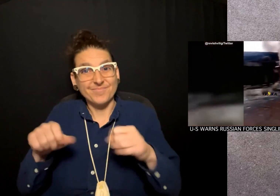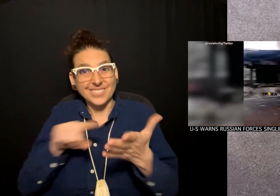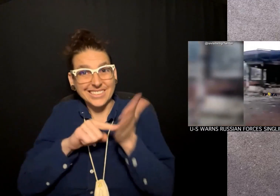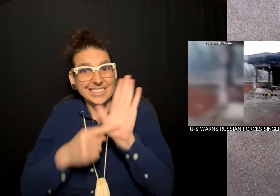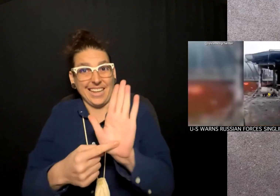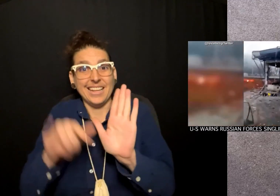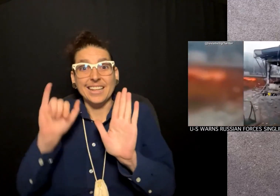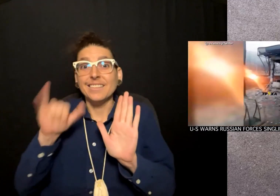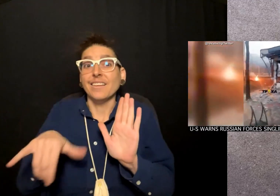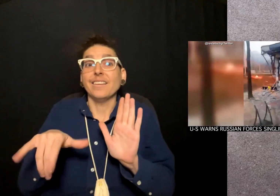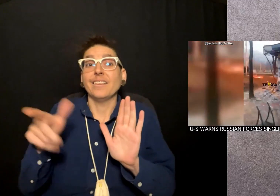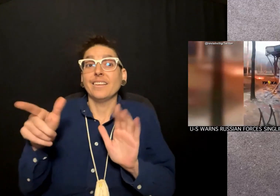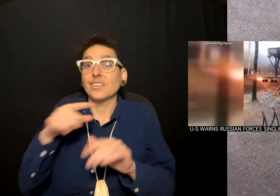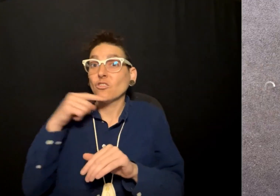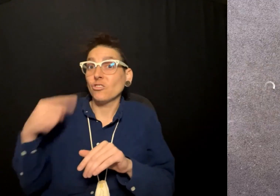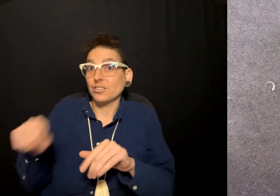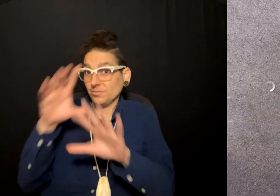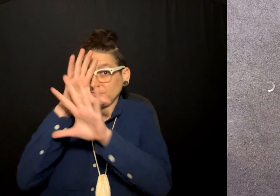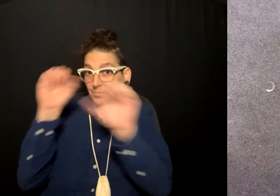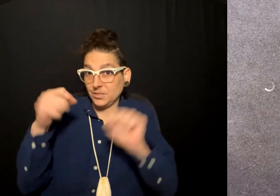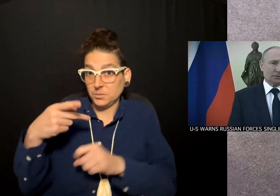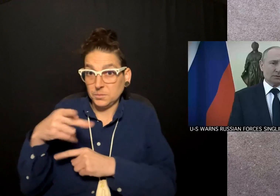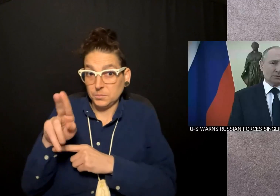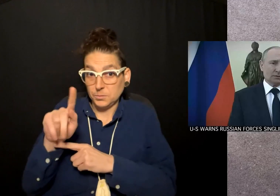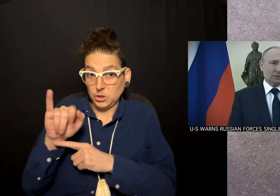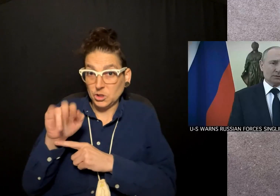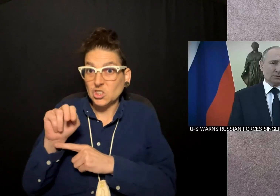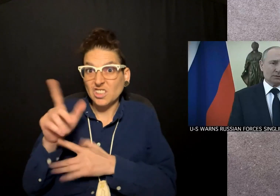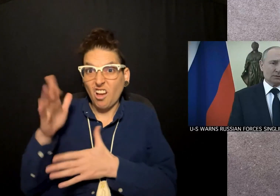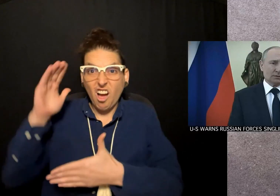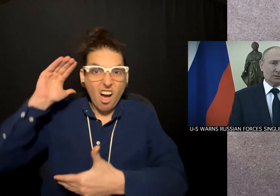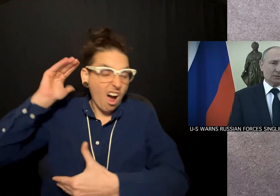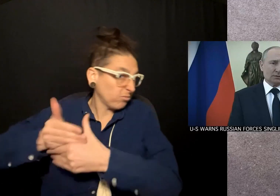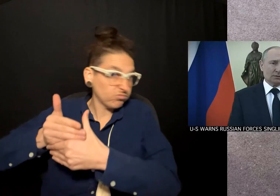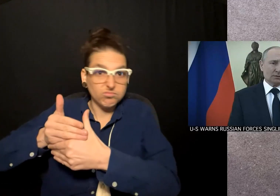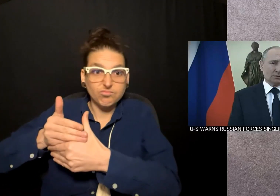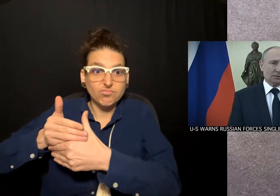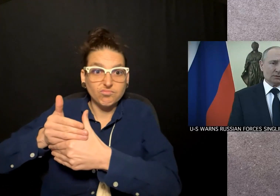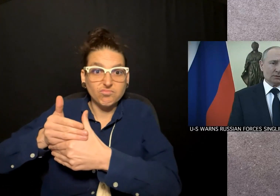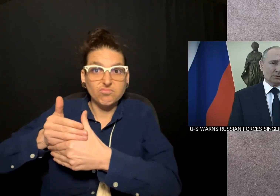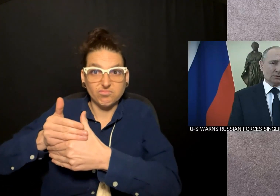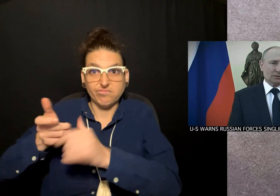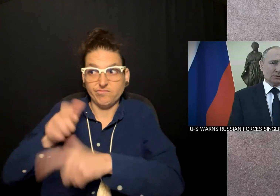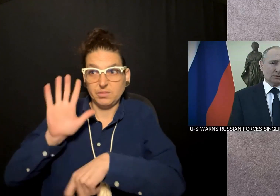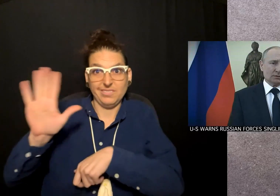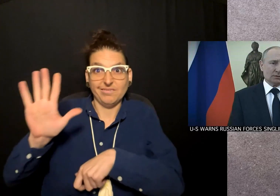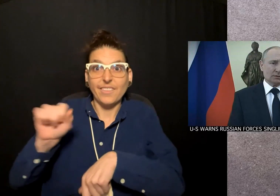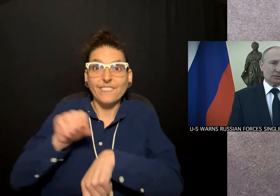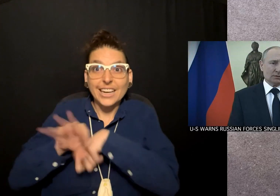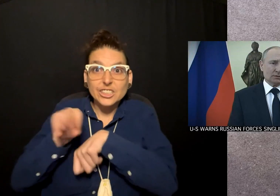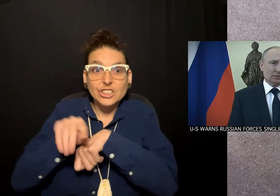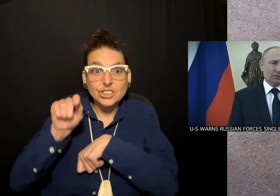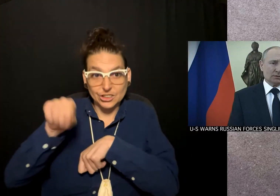also President Biden says there's a sign that Russian President Vladimir Putin has closed